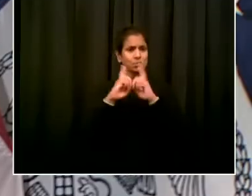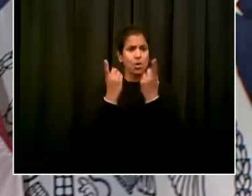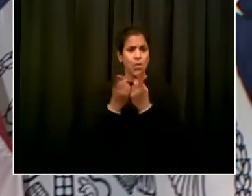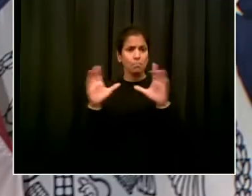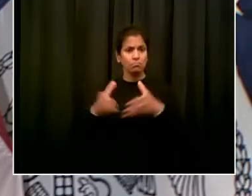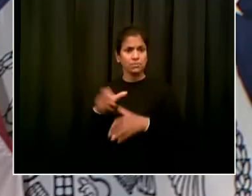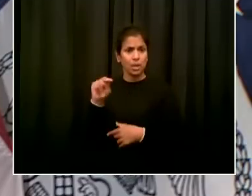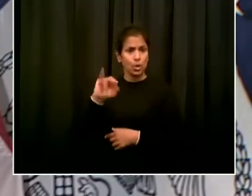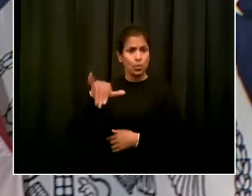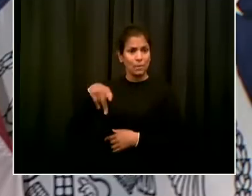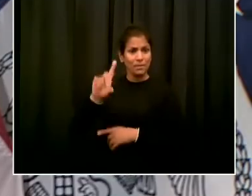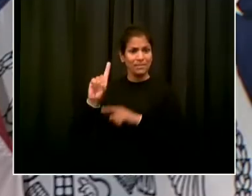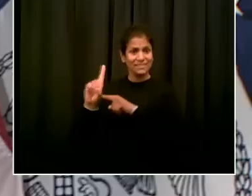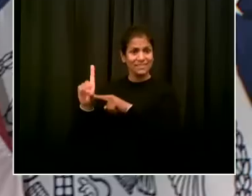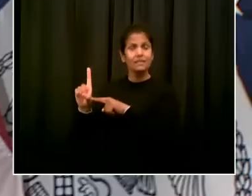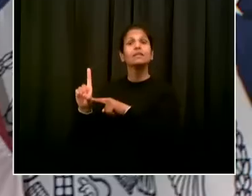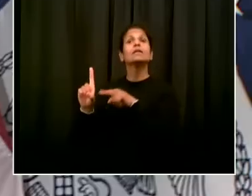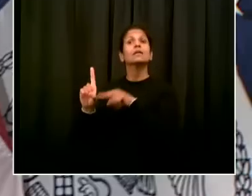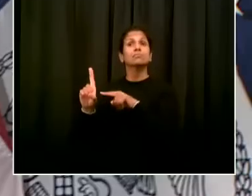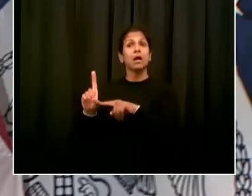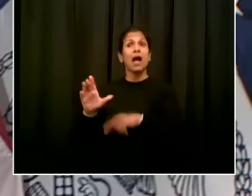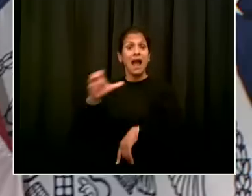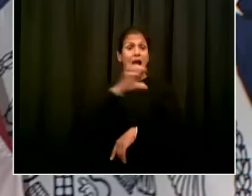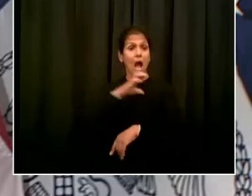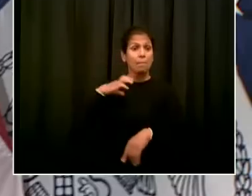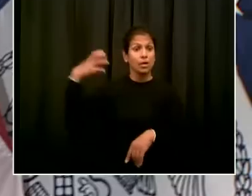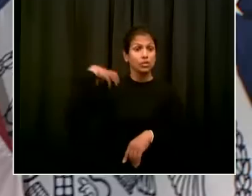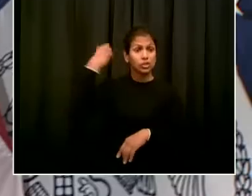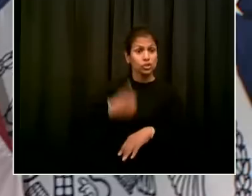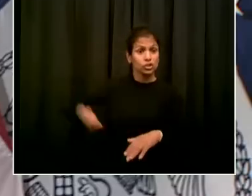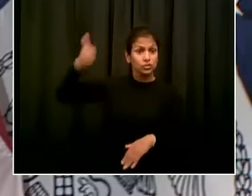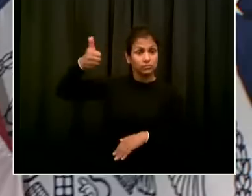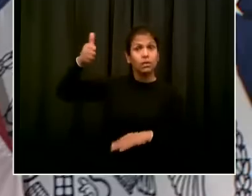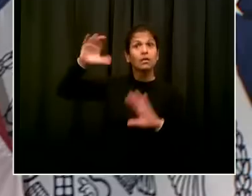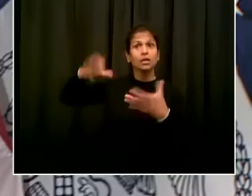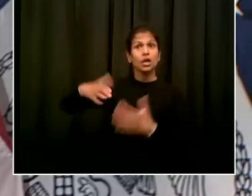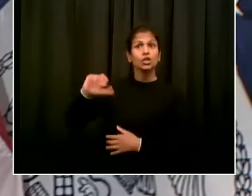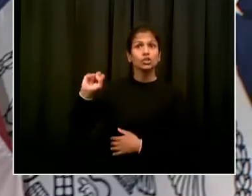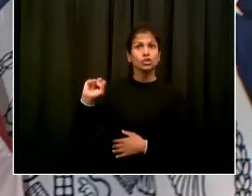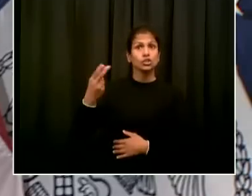MEMBERS ARE INCREASINGLY